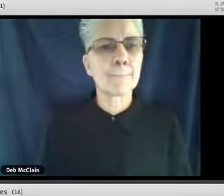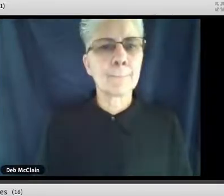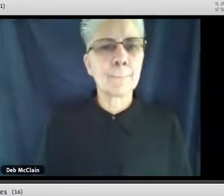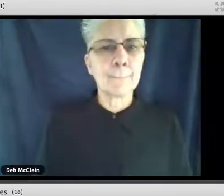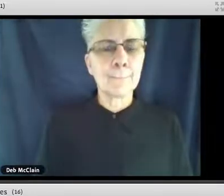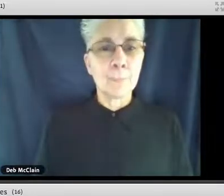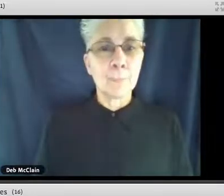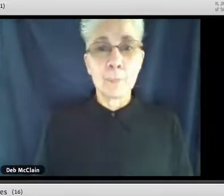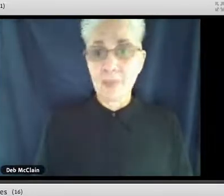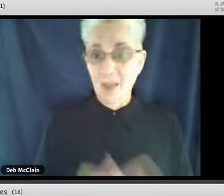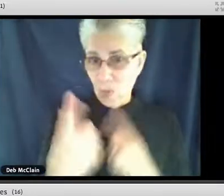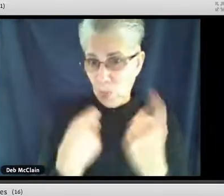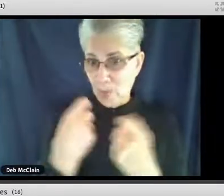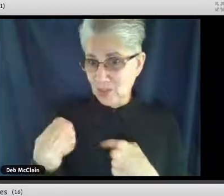Any questions so far?